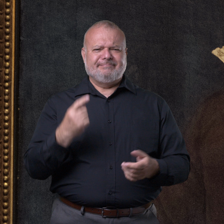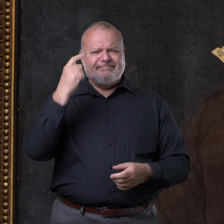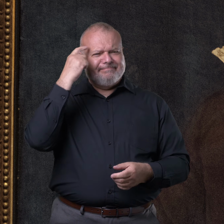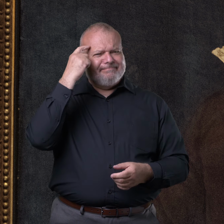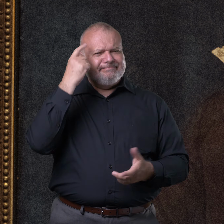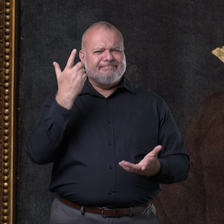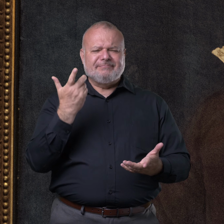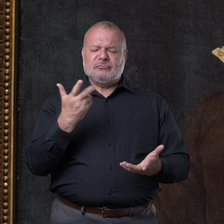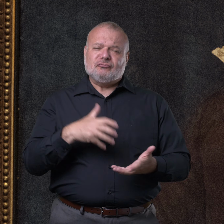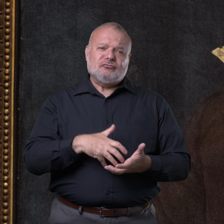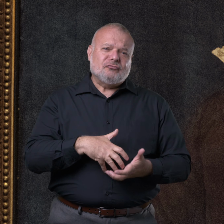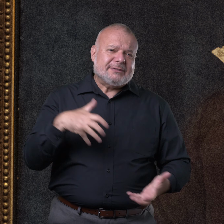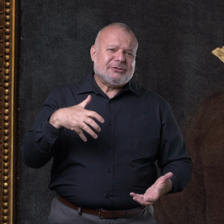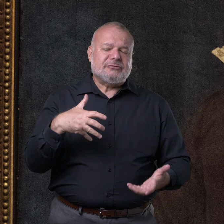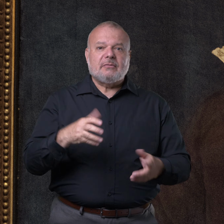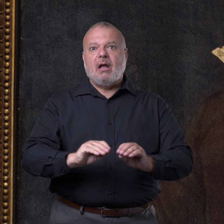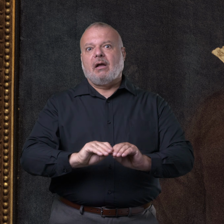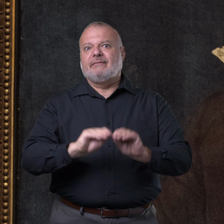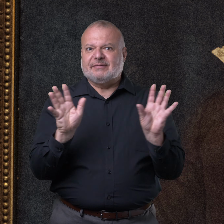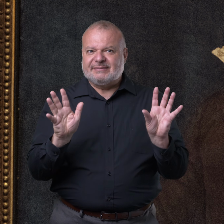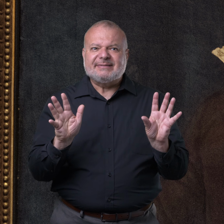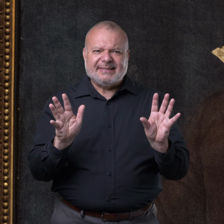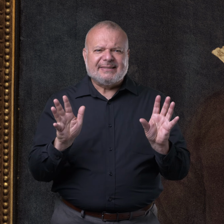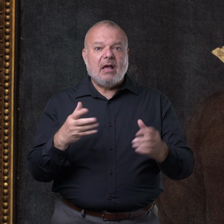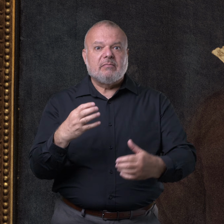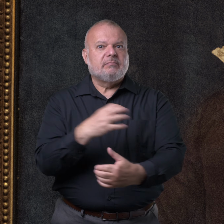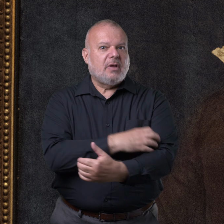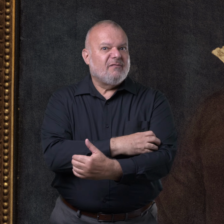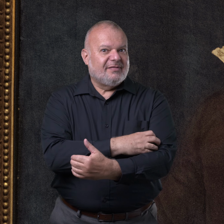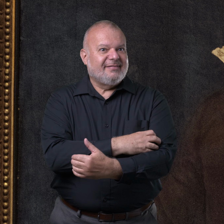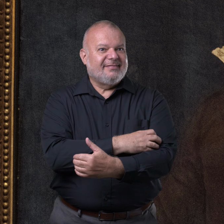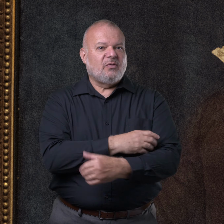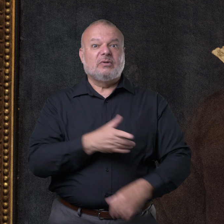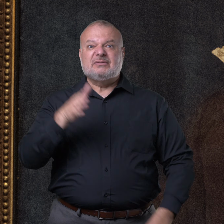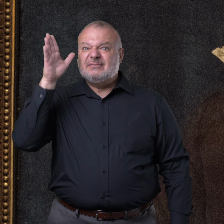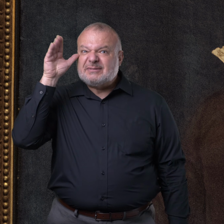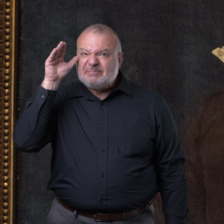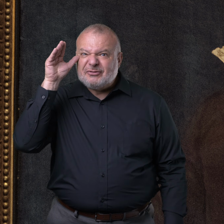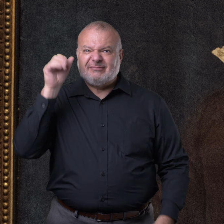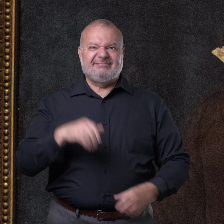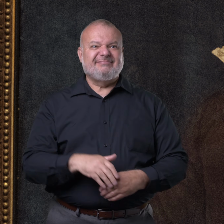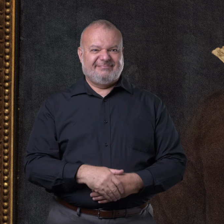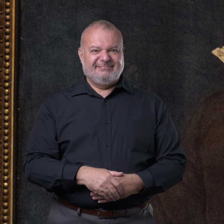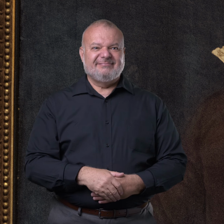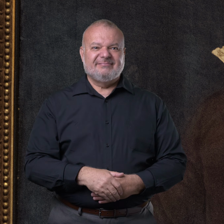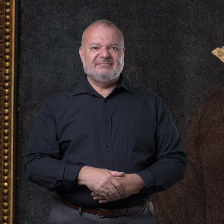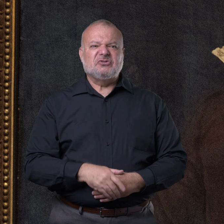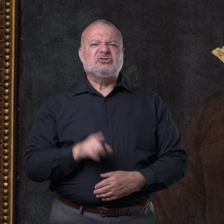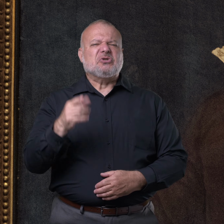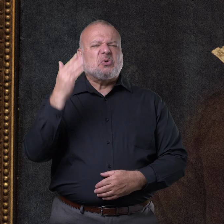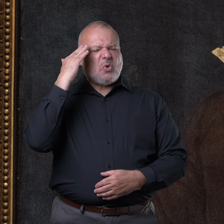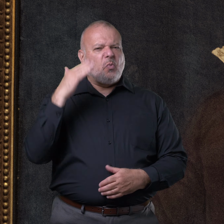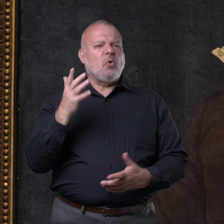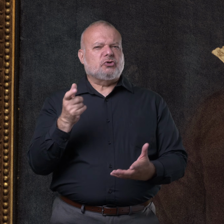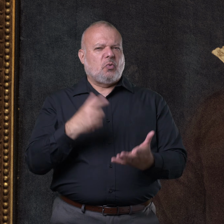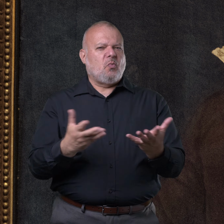stubborn, a person who knows what she wants and will do what she deems necessary to get